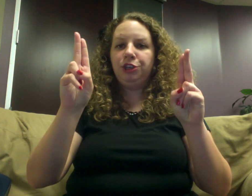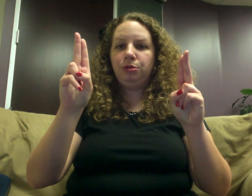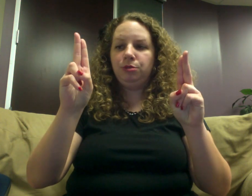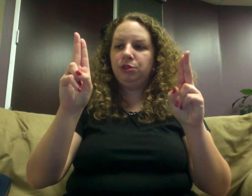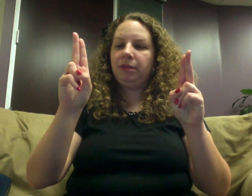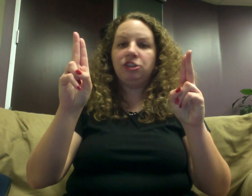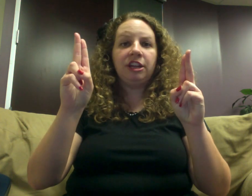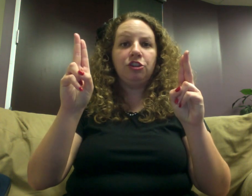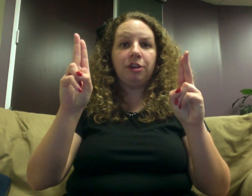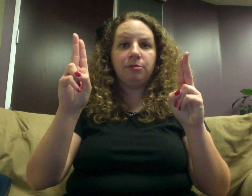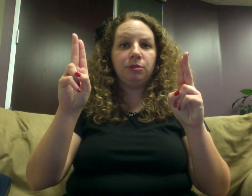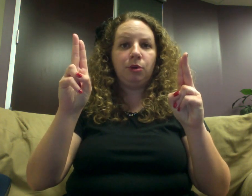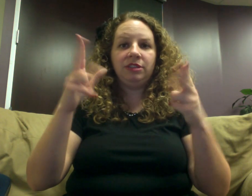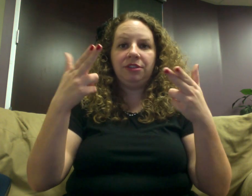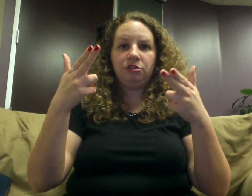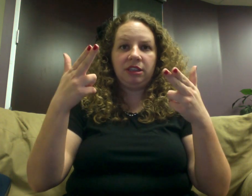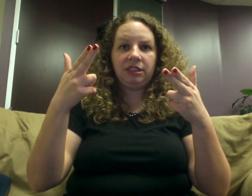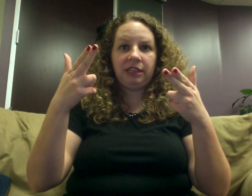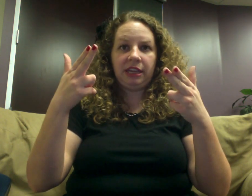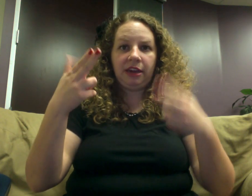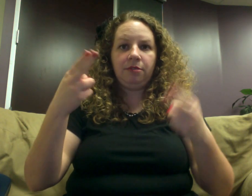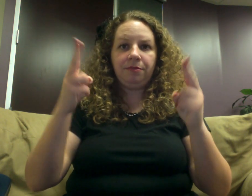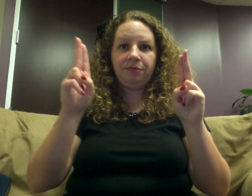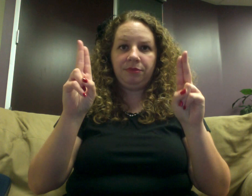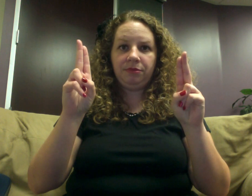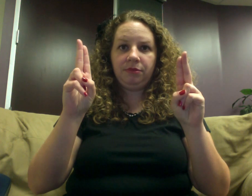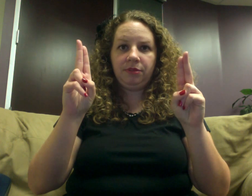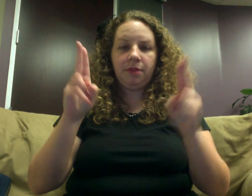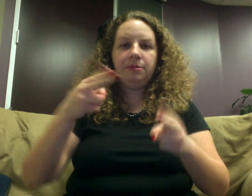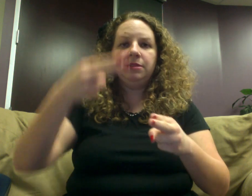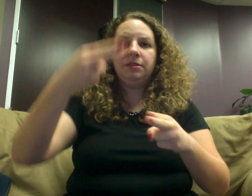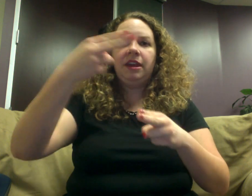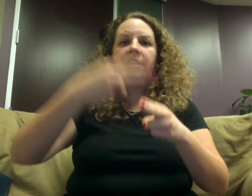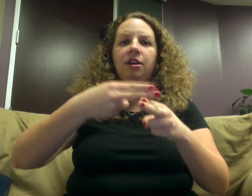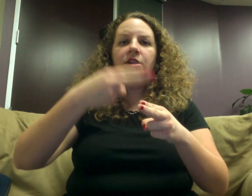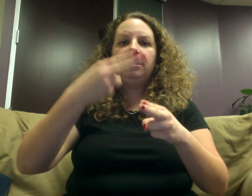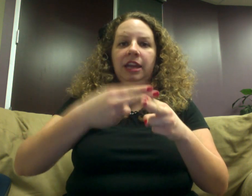Us, so make sure that your thumbs are pulled in and they're not sticking out, thumbs, okay?